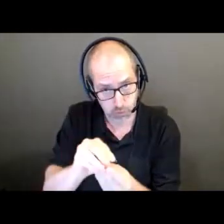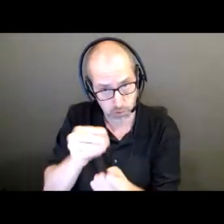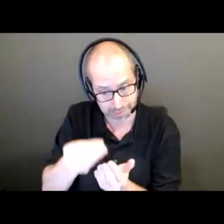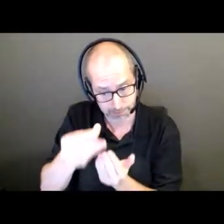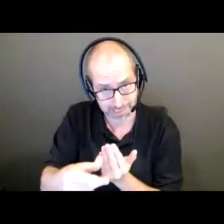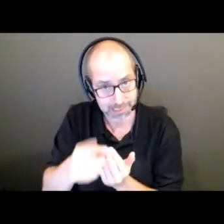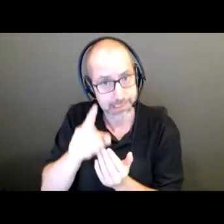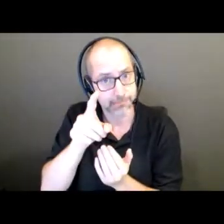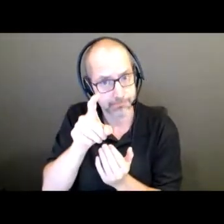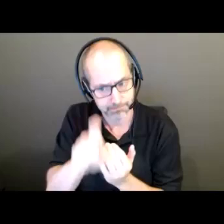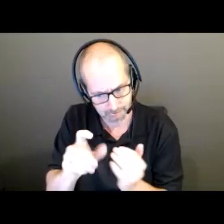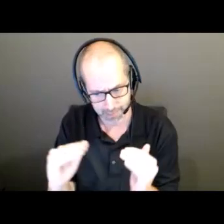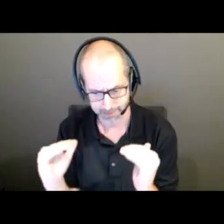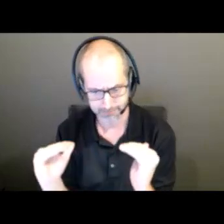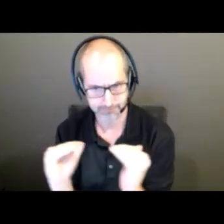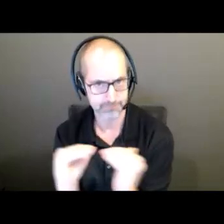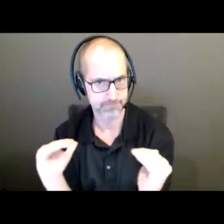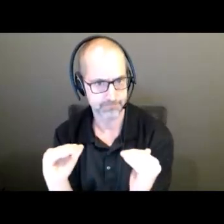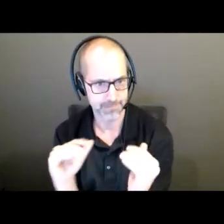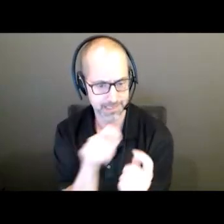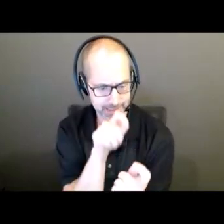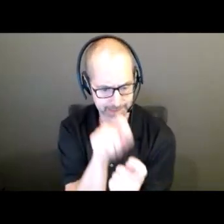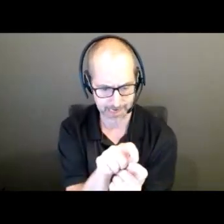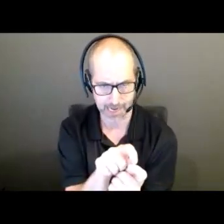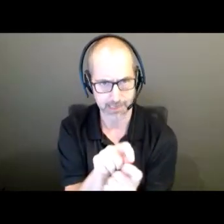identical, so they must be zero.